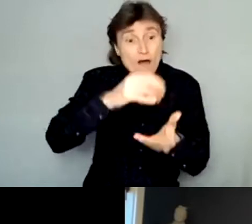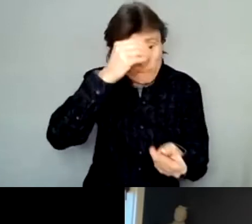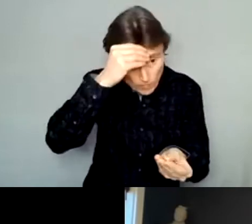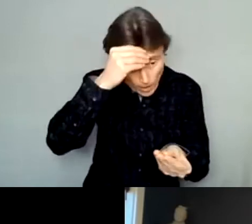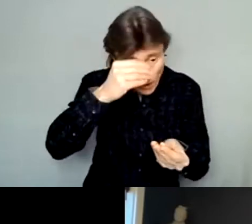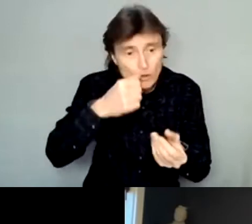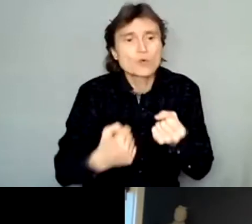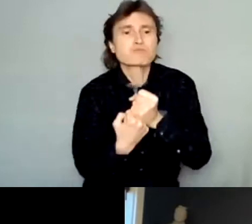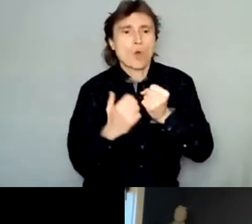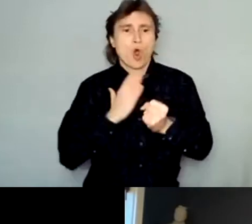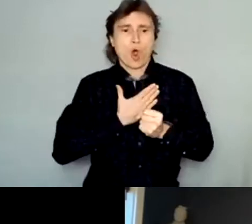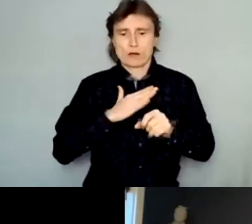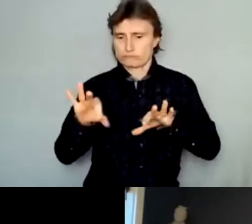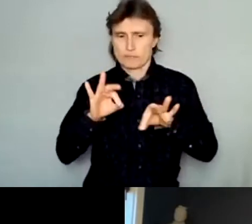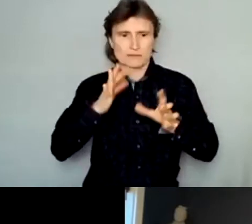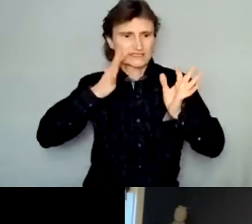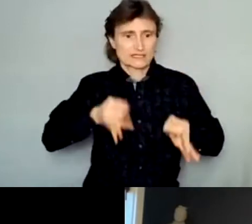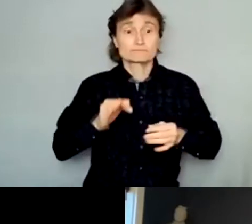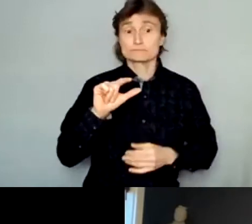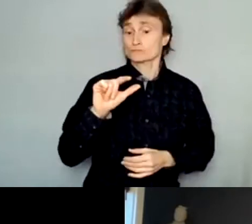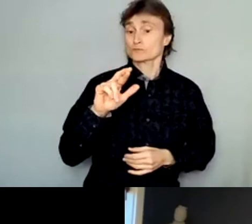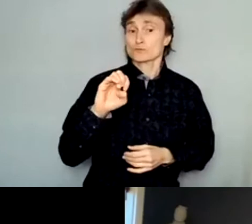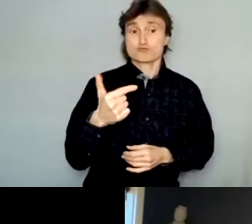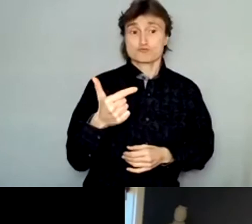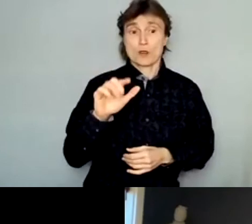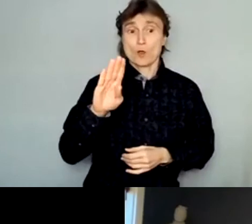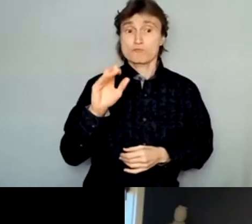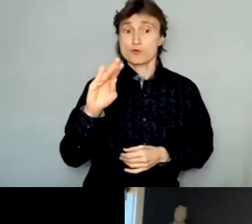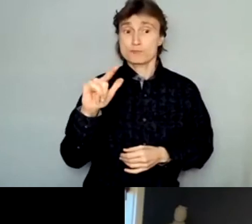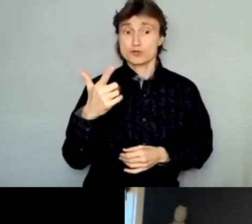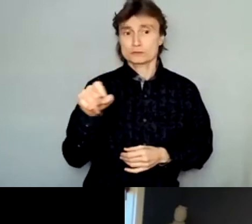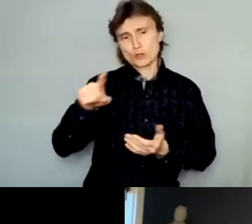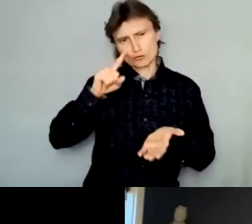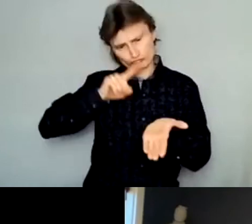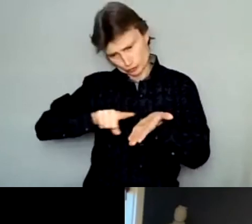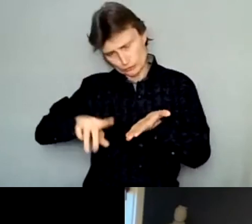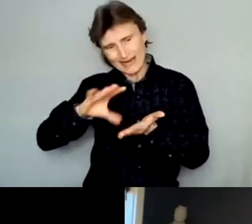Greg Burbidge is our Research and Impact Manager and he and his colleague, Stephanie Solomon,